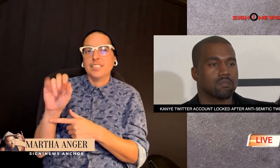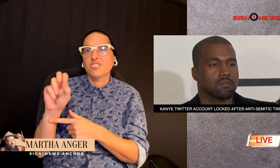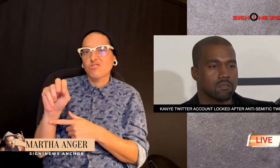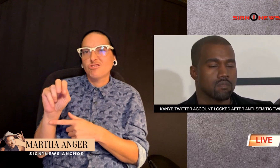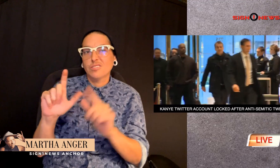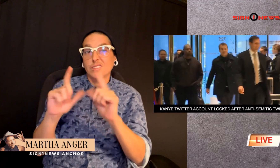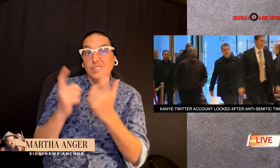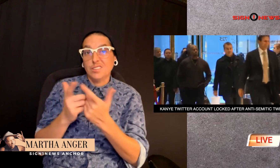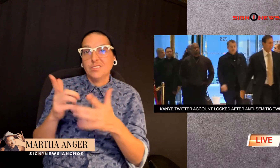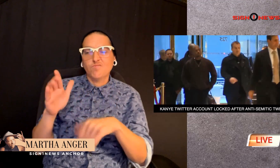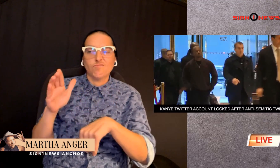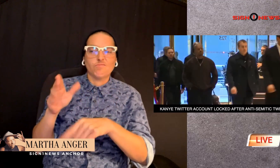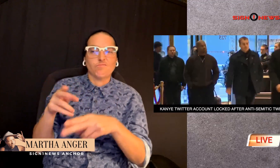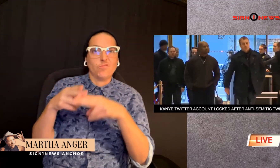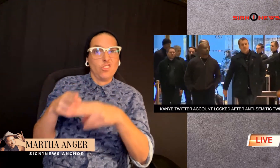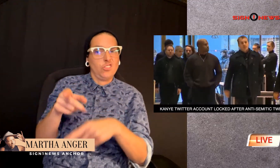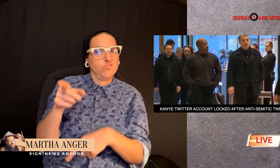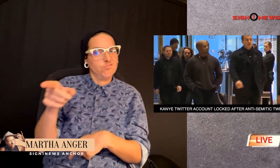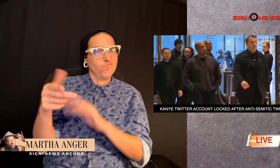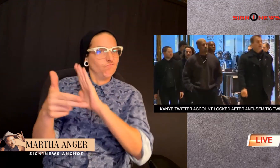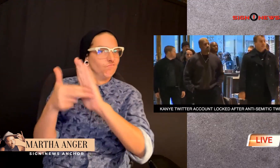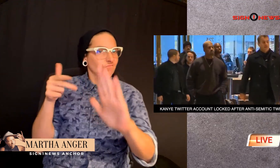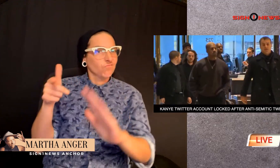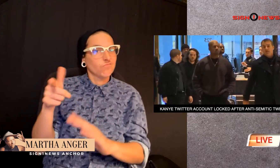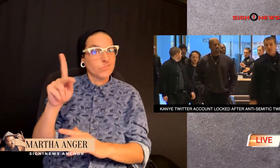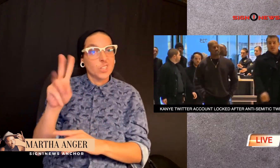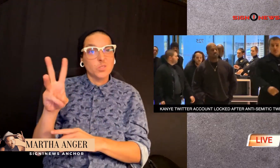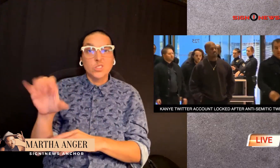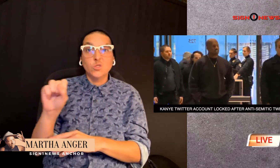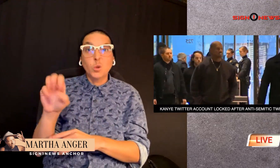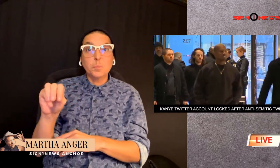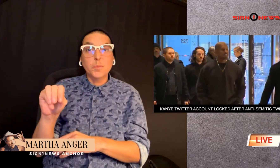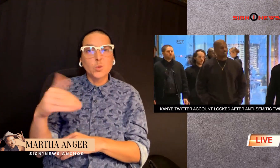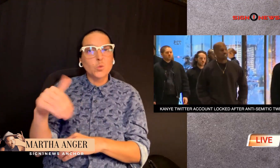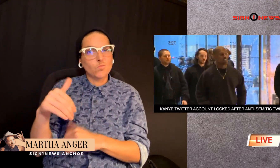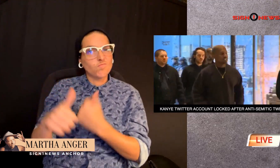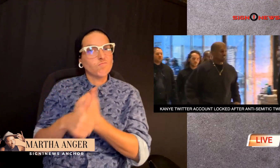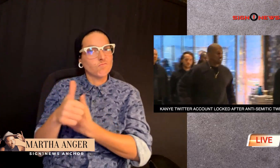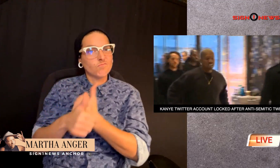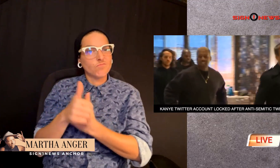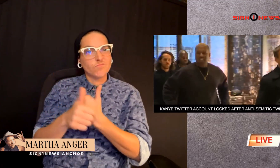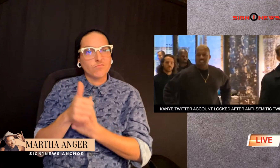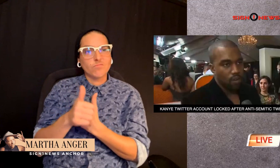The Anti-Defamation League has called Kanye West's social media remarks. dangerous